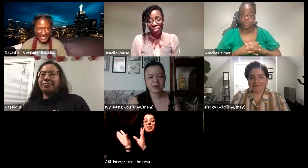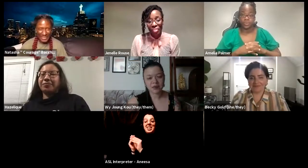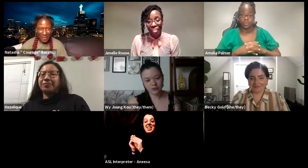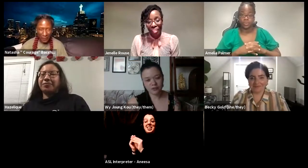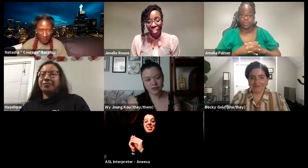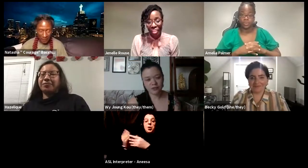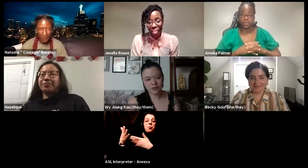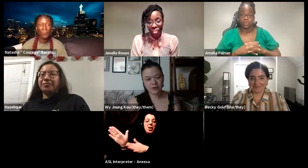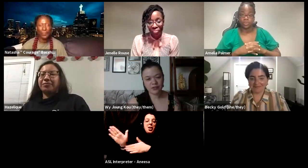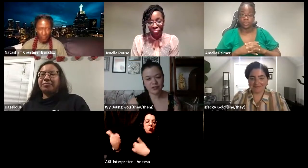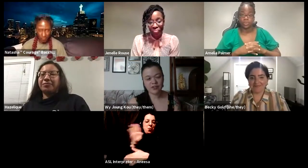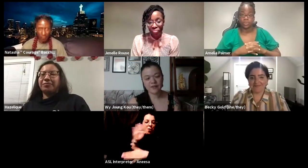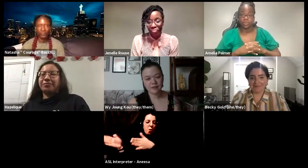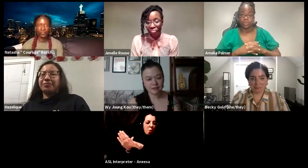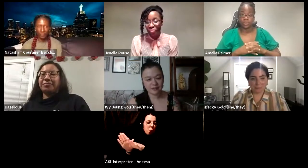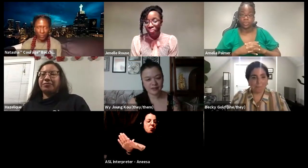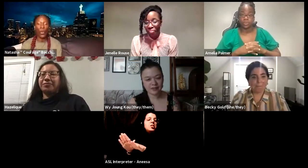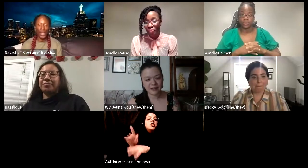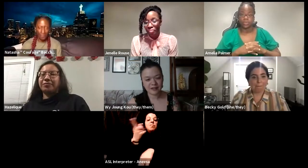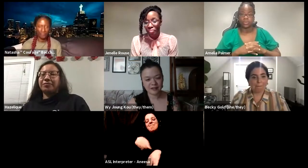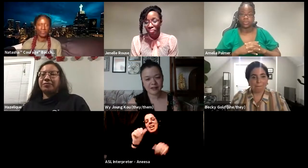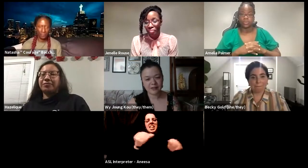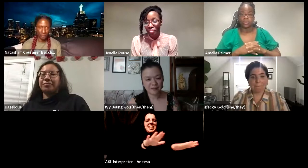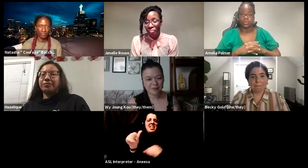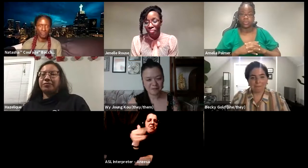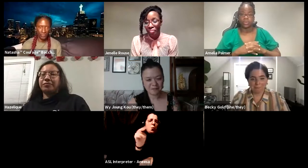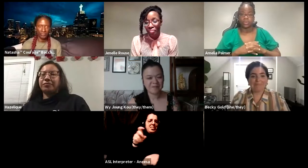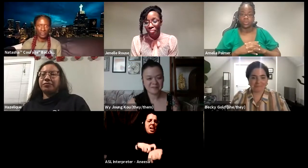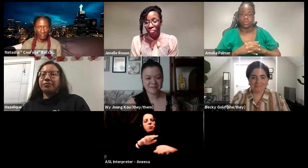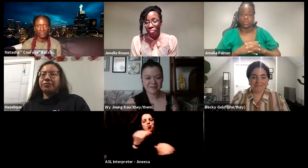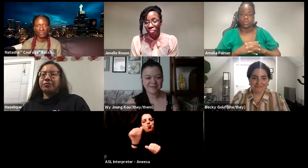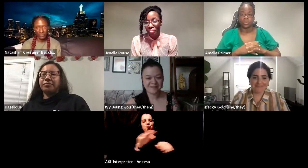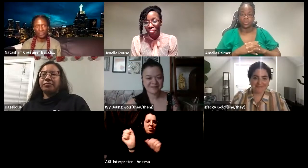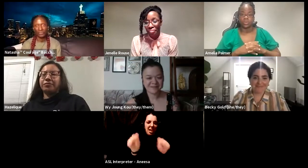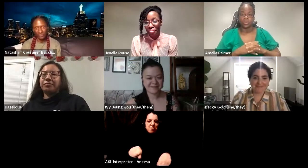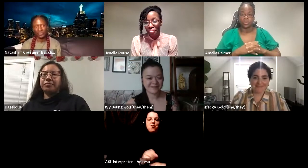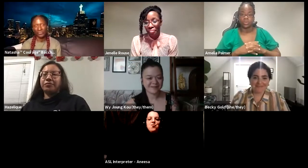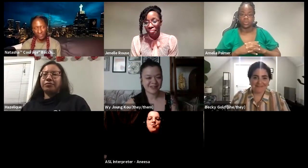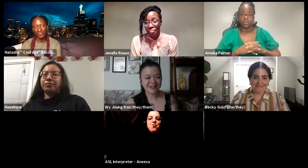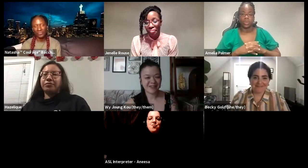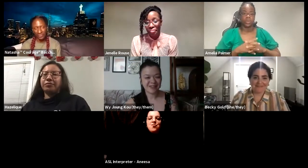room will close so we just invite people to leave on your own time. good night everyone